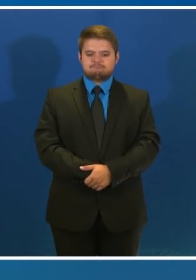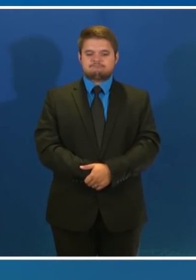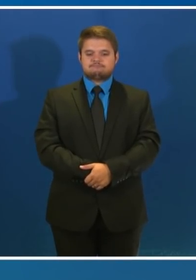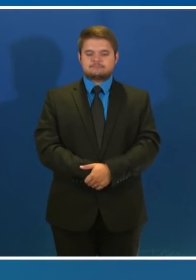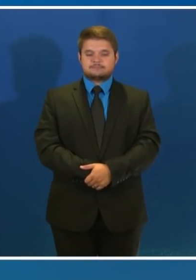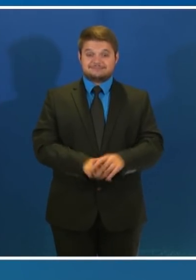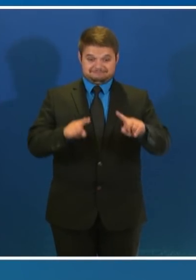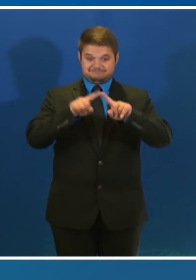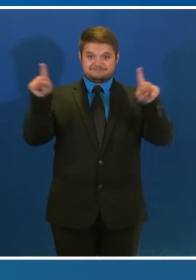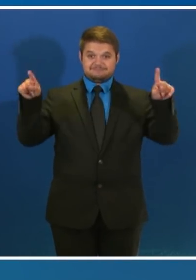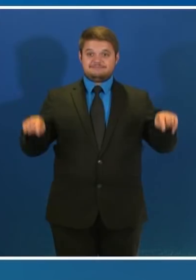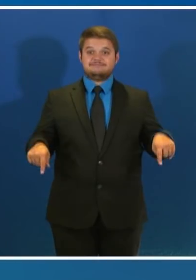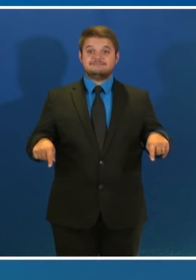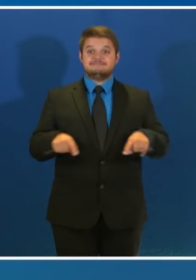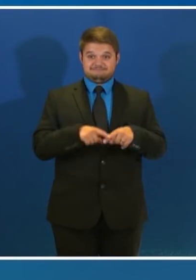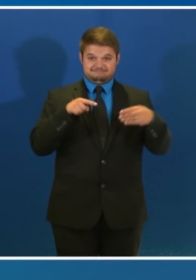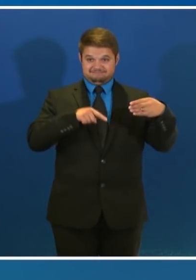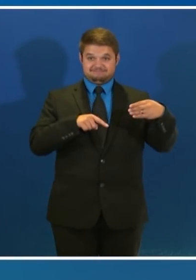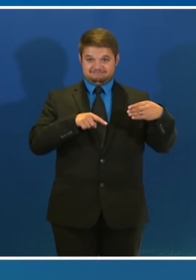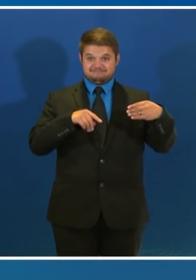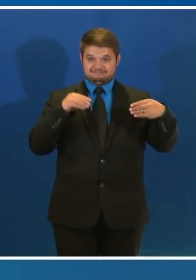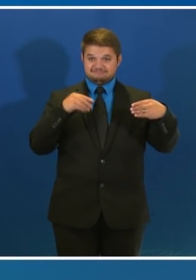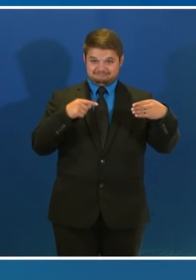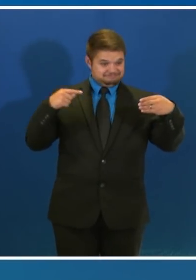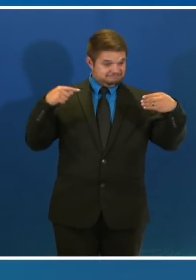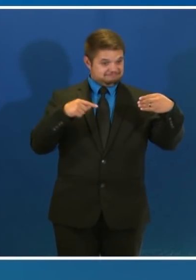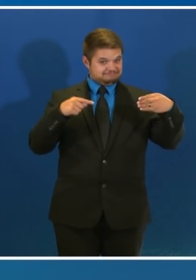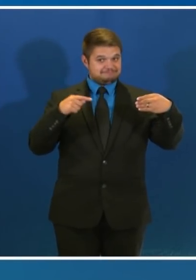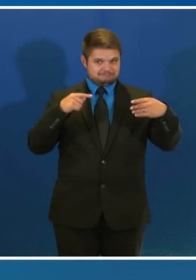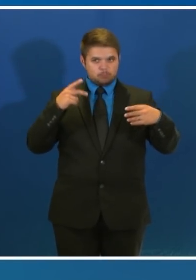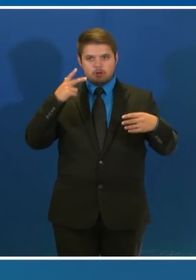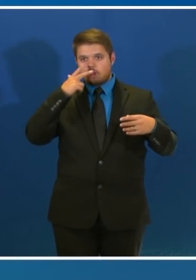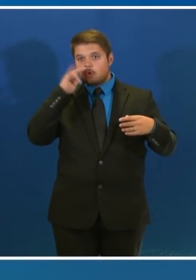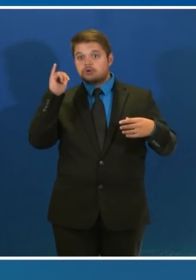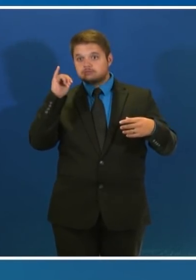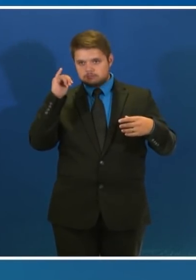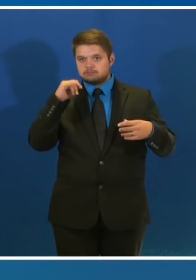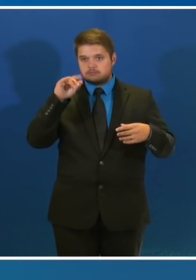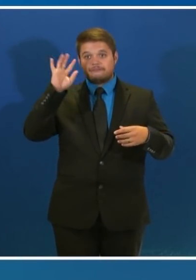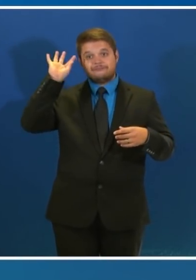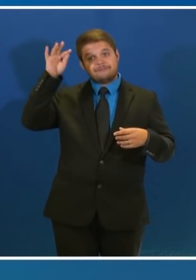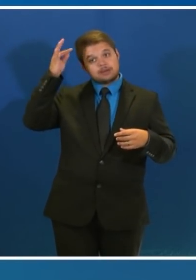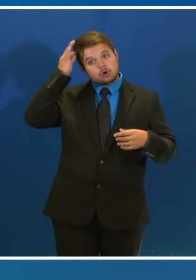These were funded by the federal CARES act to help encourage neighbors businesses and